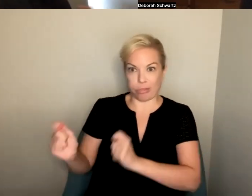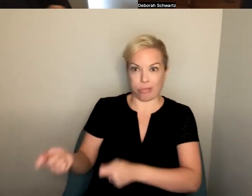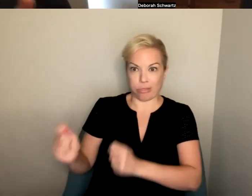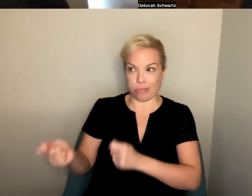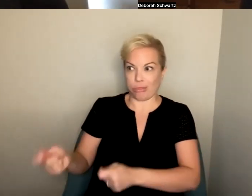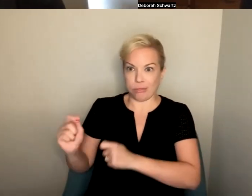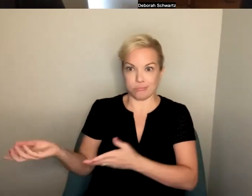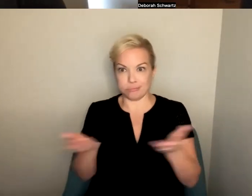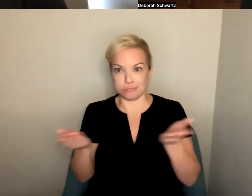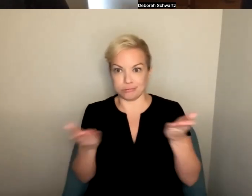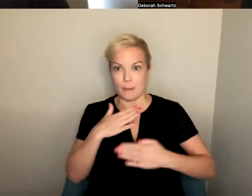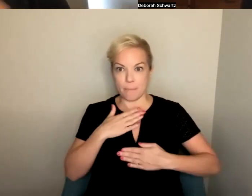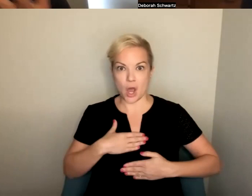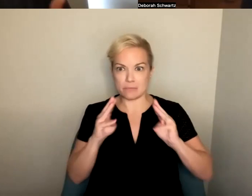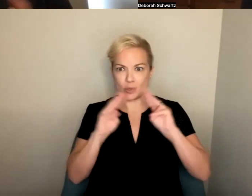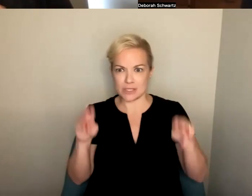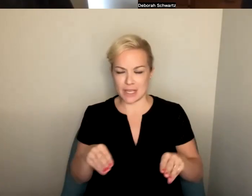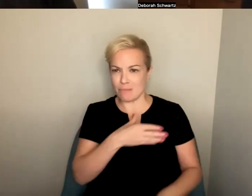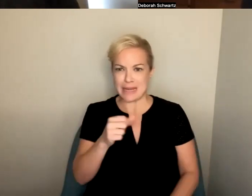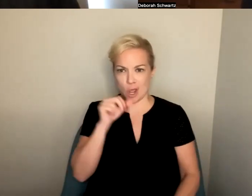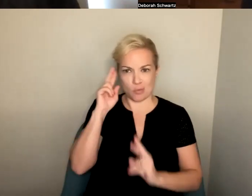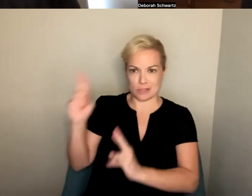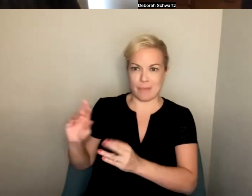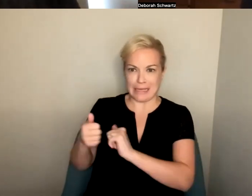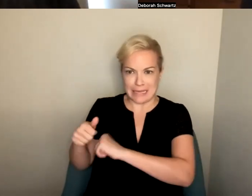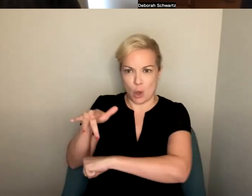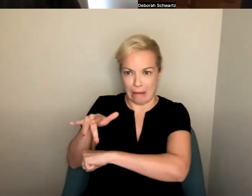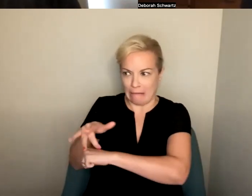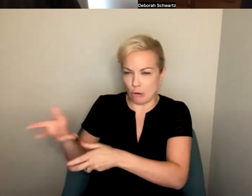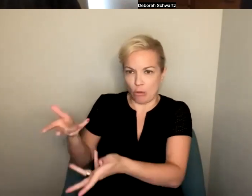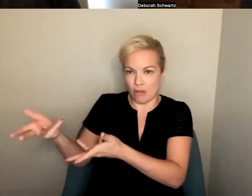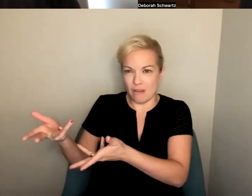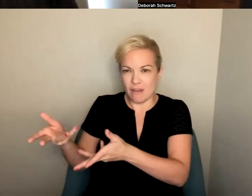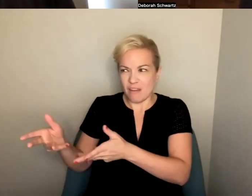we disrespected how the bodies were handled, there would be outcry, you know, but yet